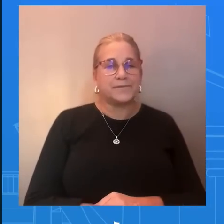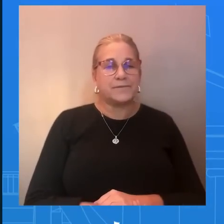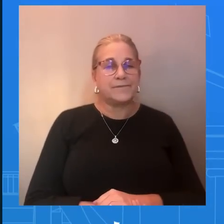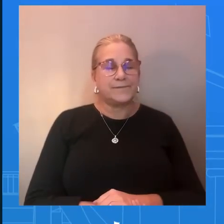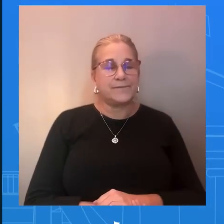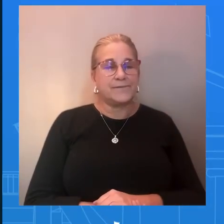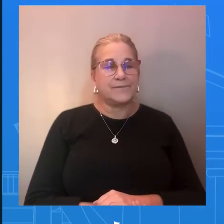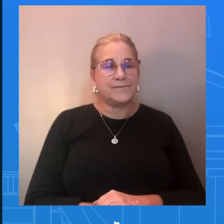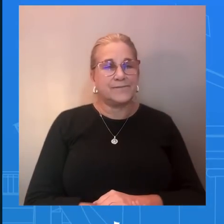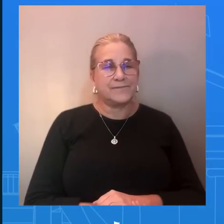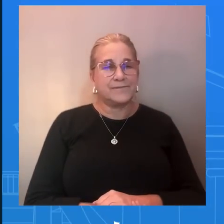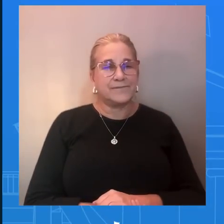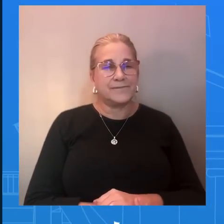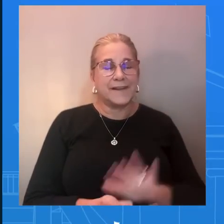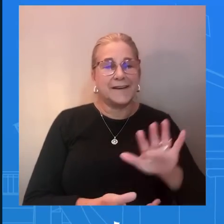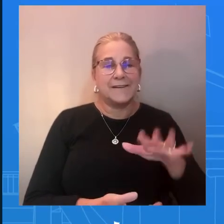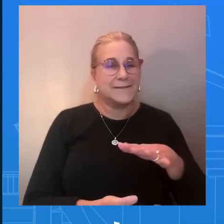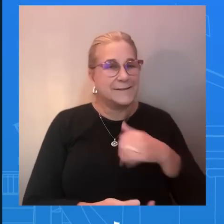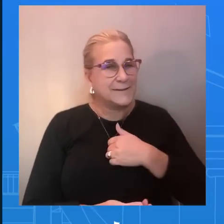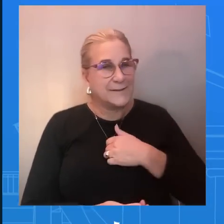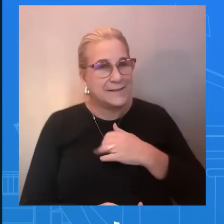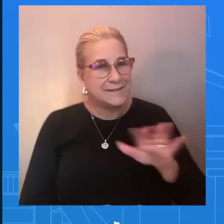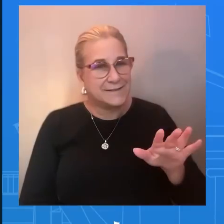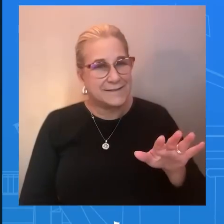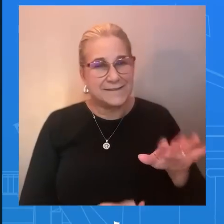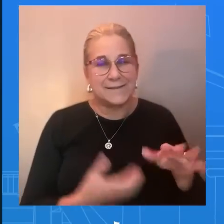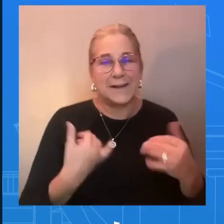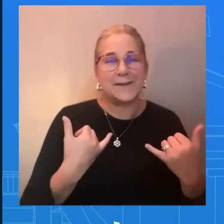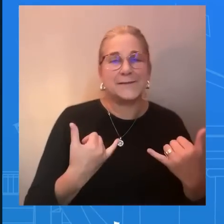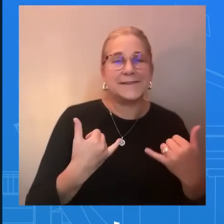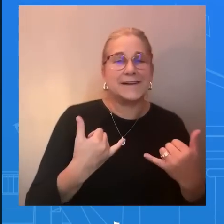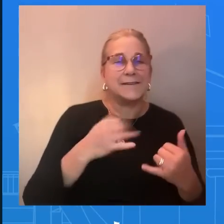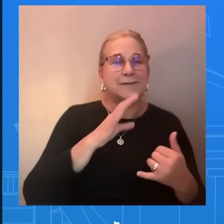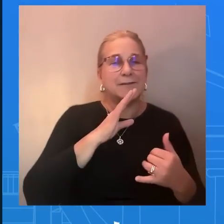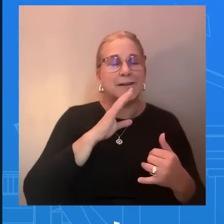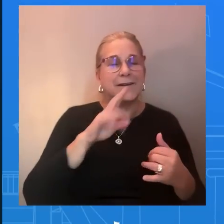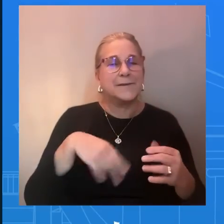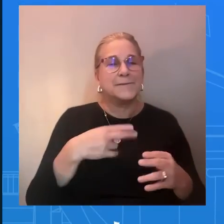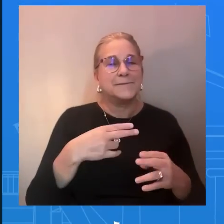I’m sorry. I’m so serious today. Very funny, Darlene. Very good joke. The Press: That’s okay.